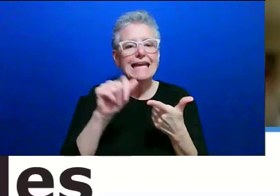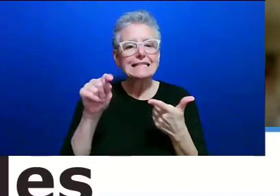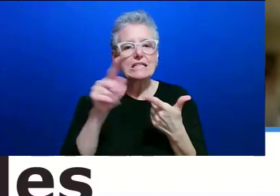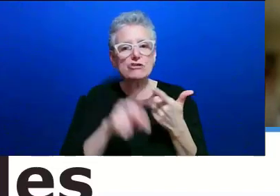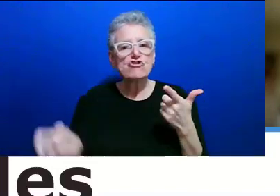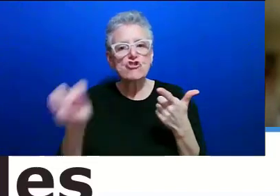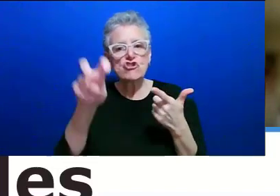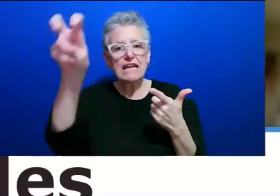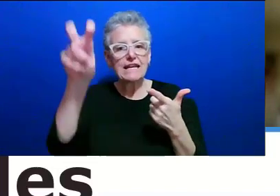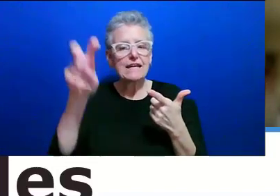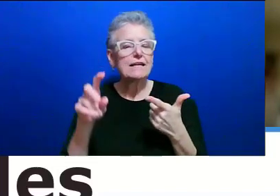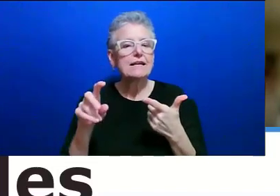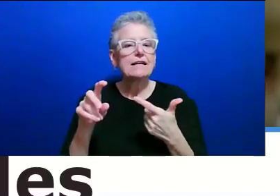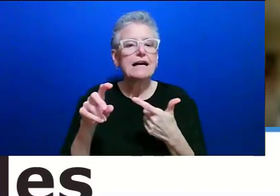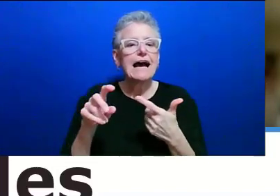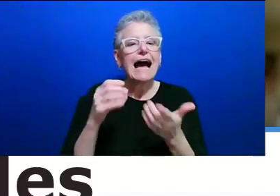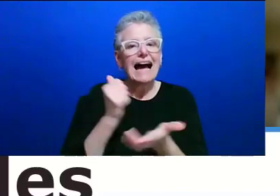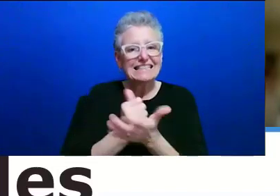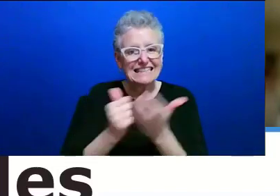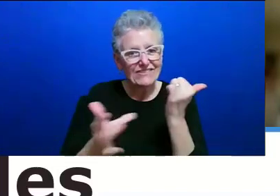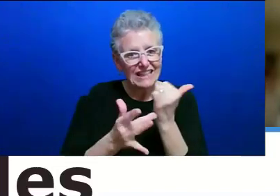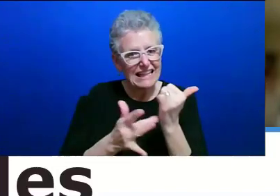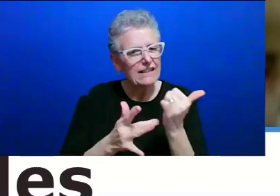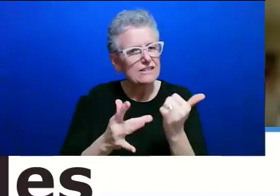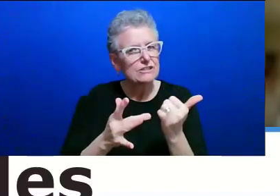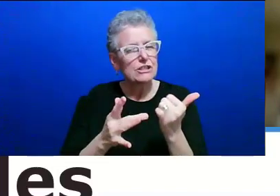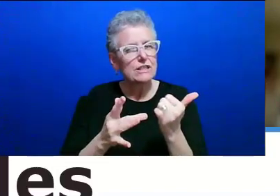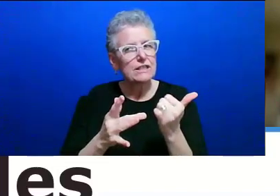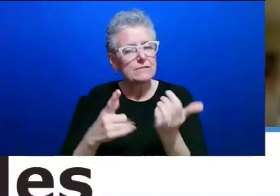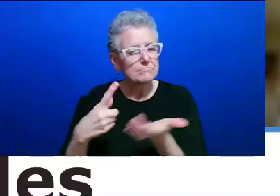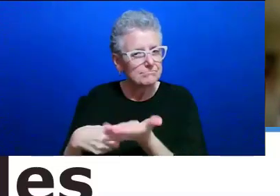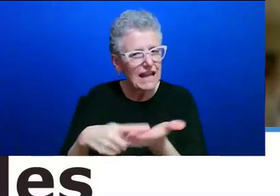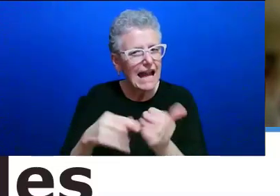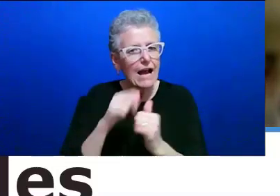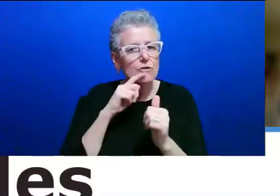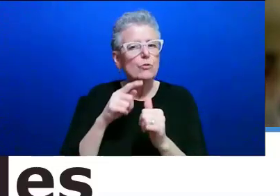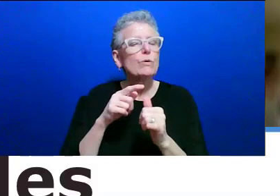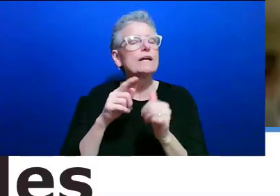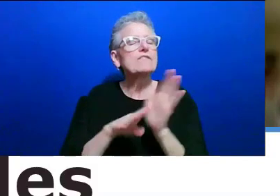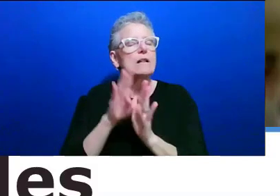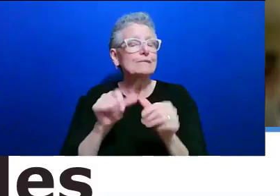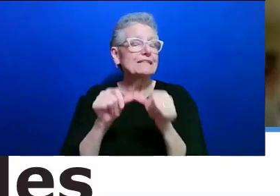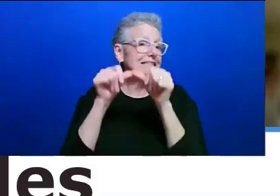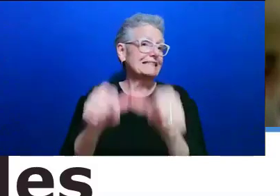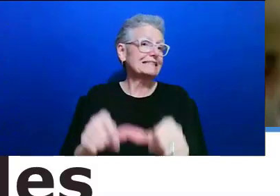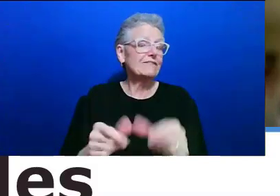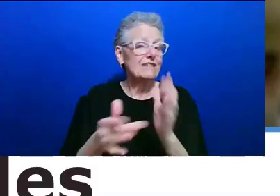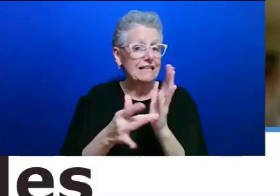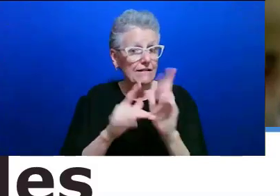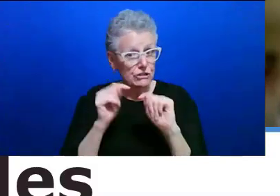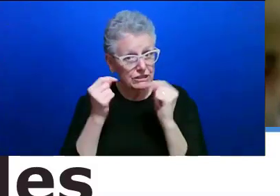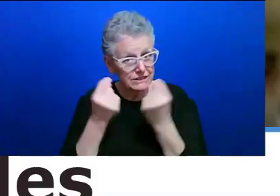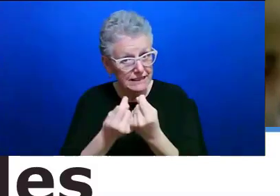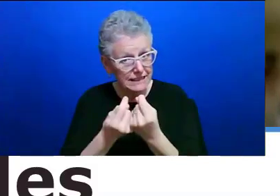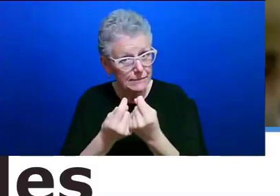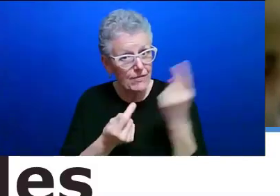that looks at how do we develop a consistent assistive technology team, the consideration process.